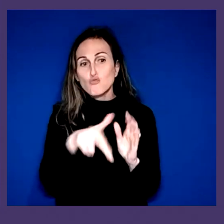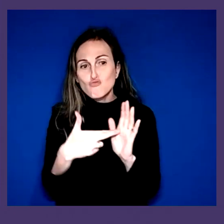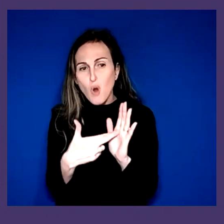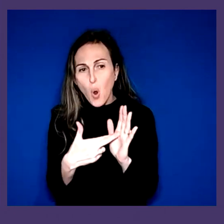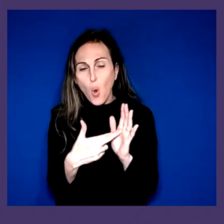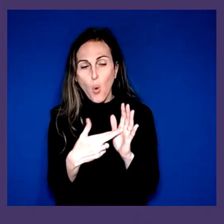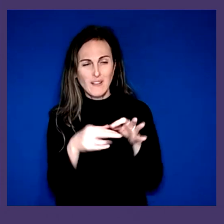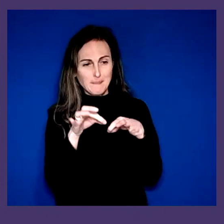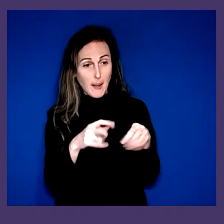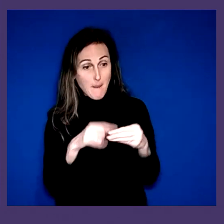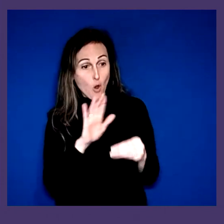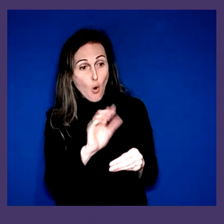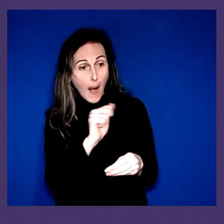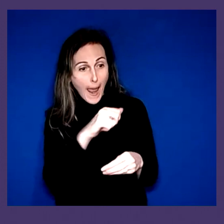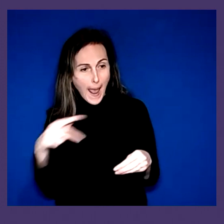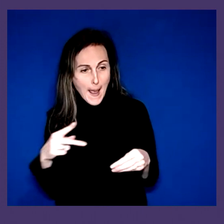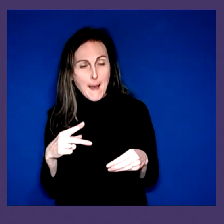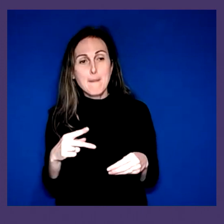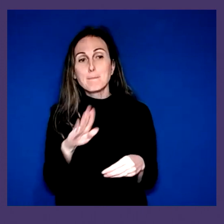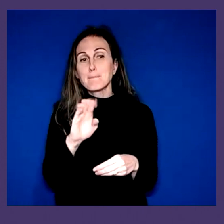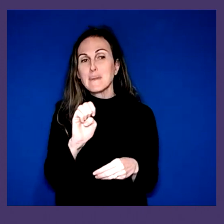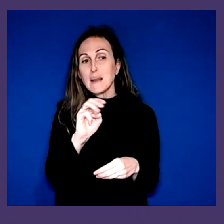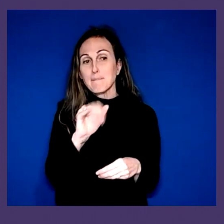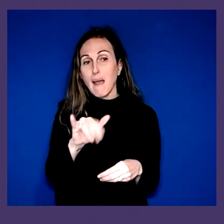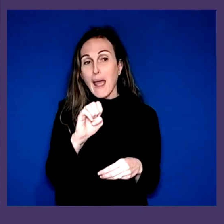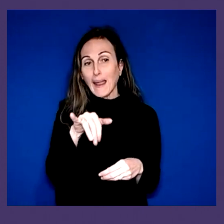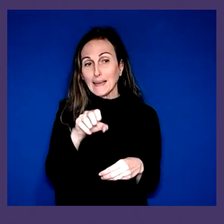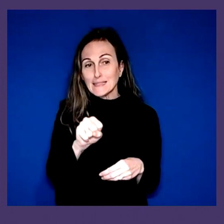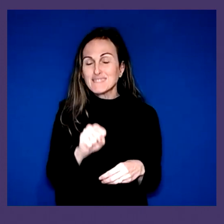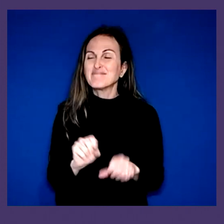Sure. Thanks, Laurie. I'm Jesper Henriksen and I'm the CTO at Be My Eyes.